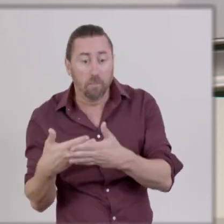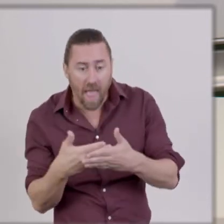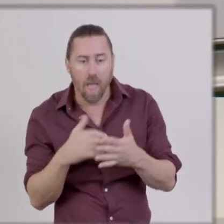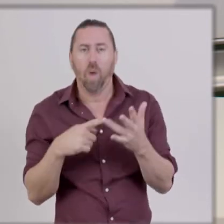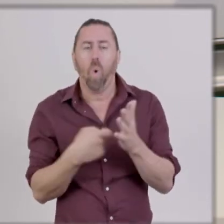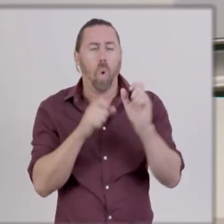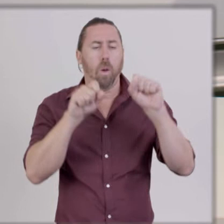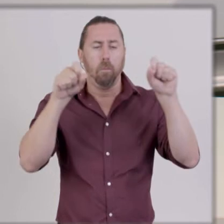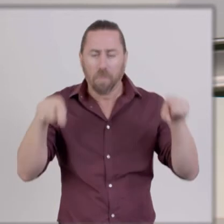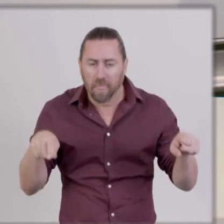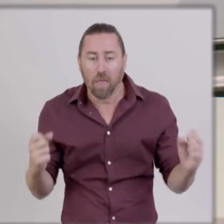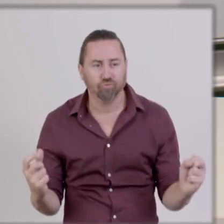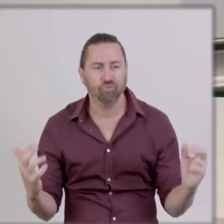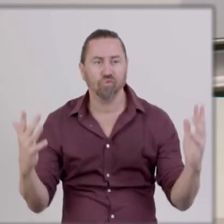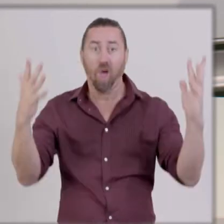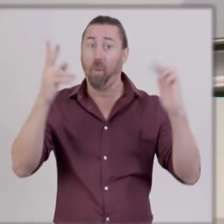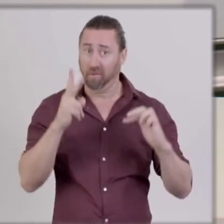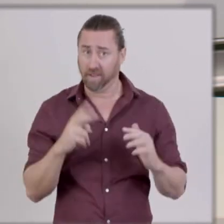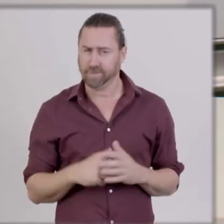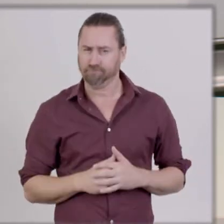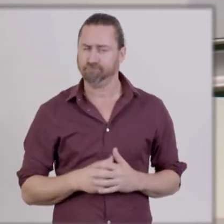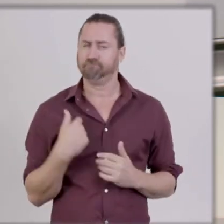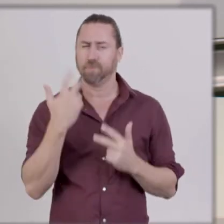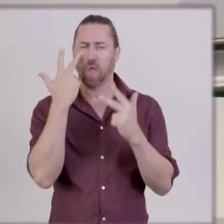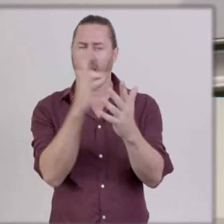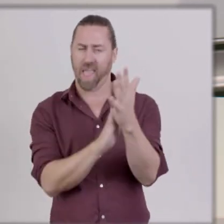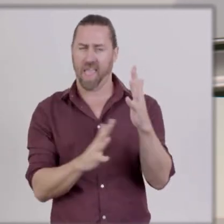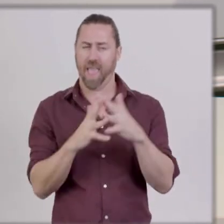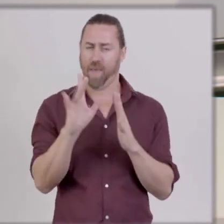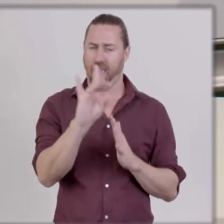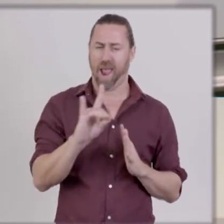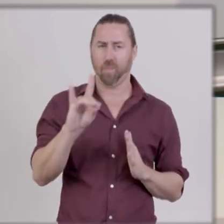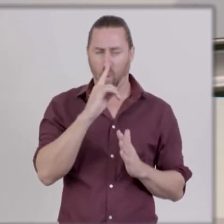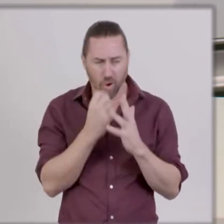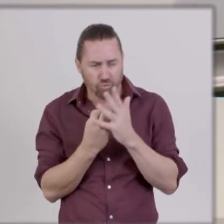So today, we are going to explore how animals grow by looking at their lifecycles.